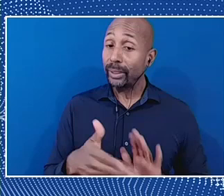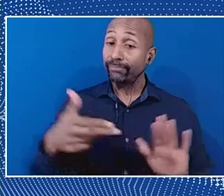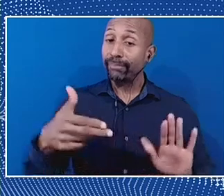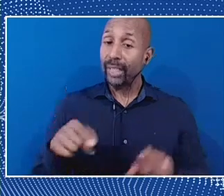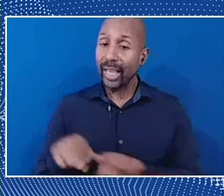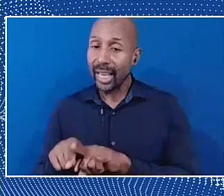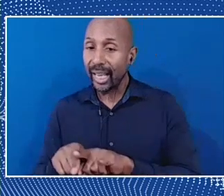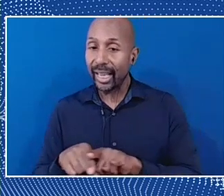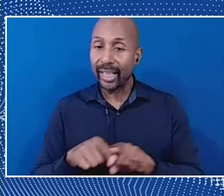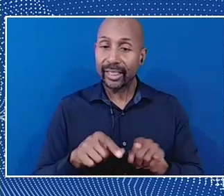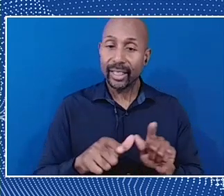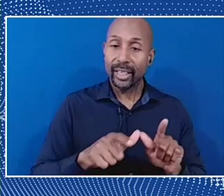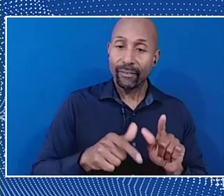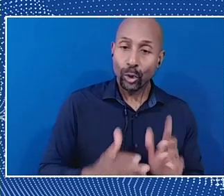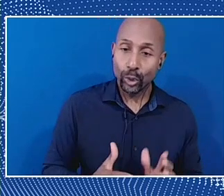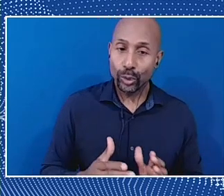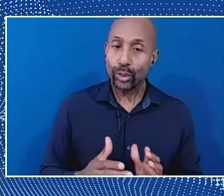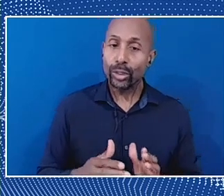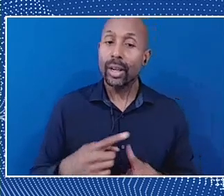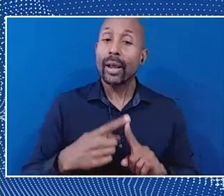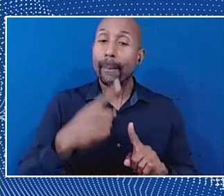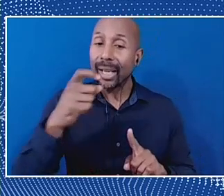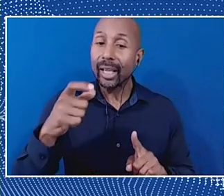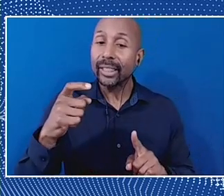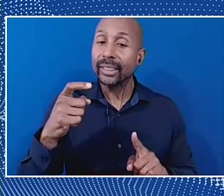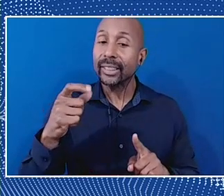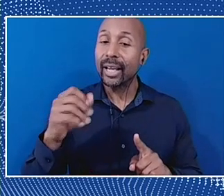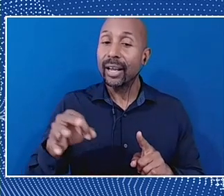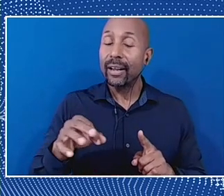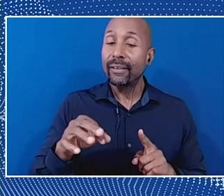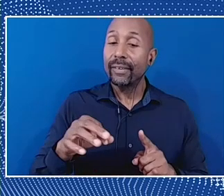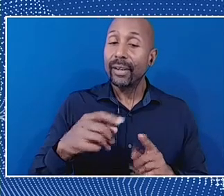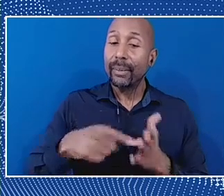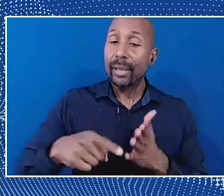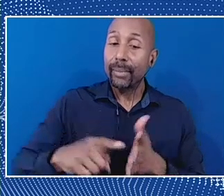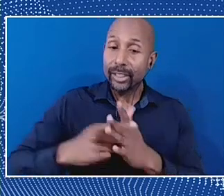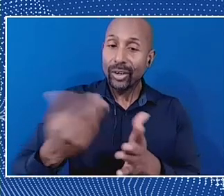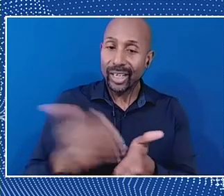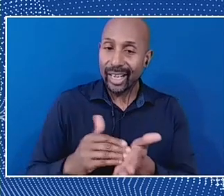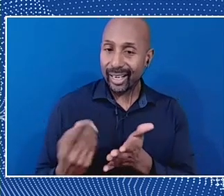this country. While we appreciate all that this administration has done to move the